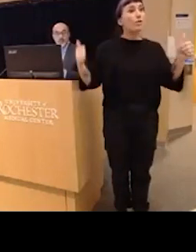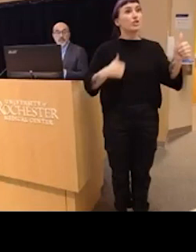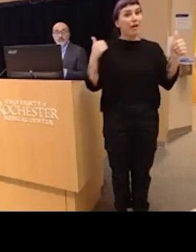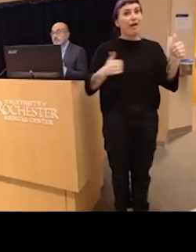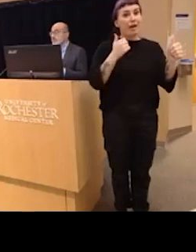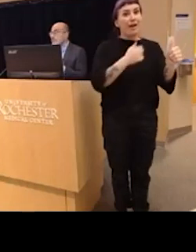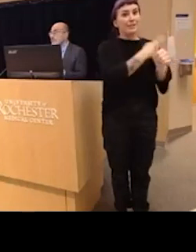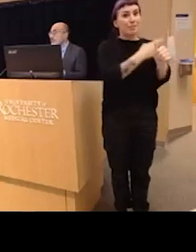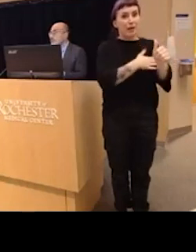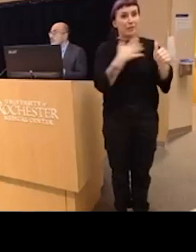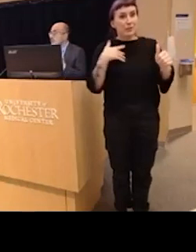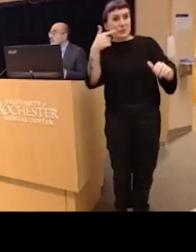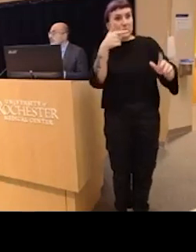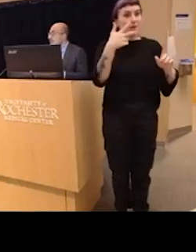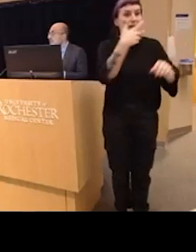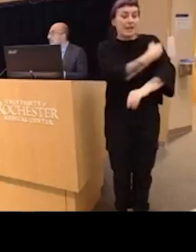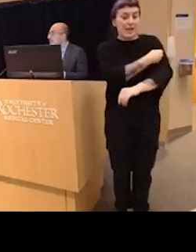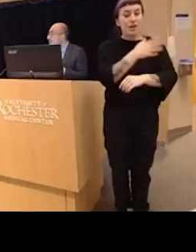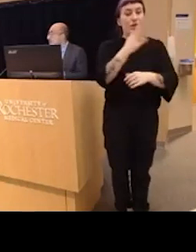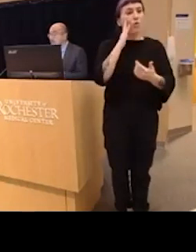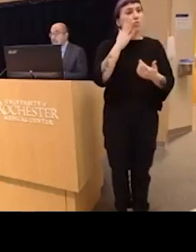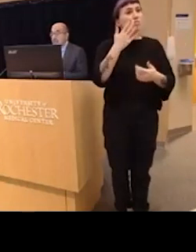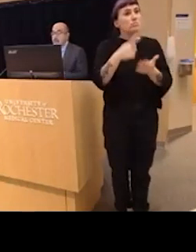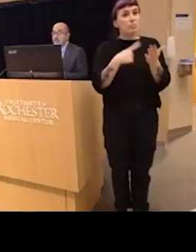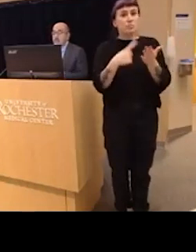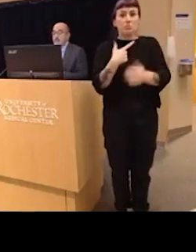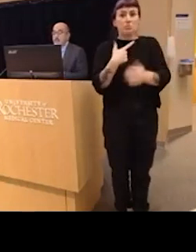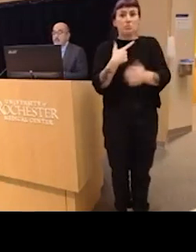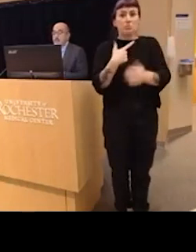okay there are times when injections and well selected patients can be useful um but the idea